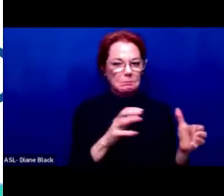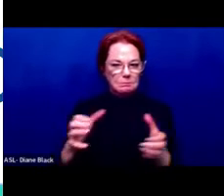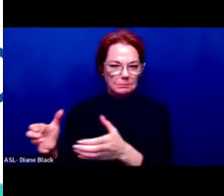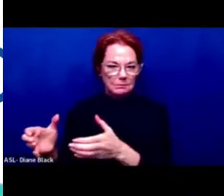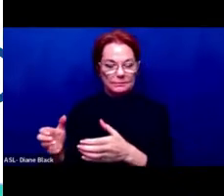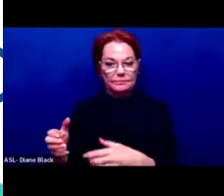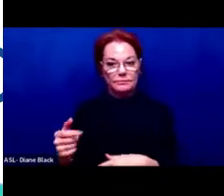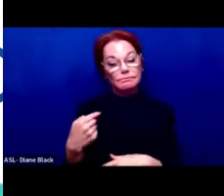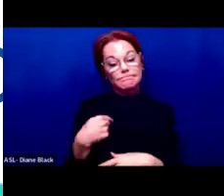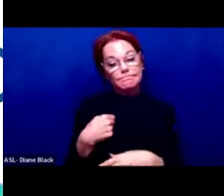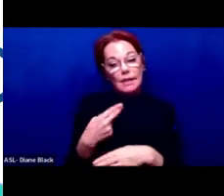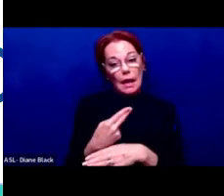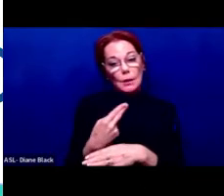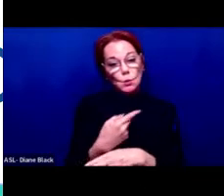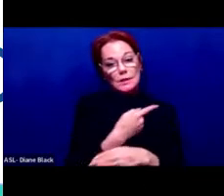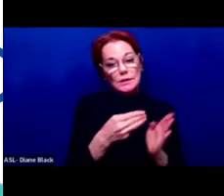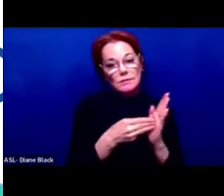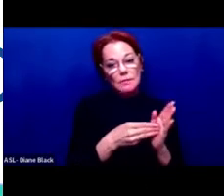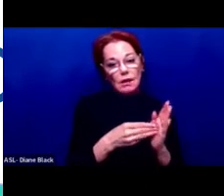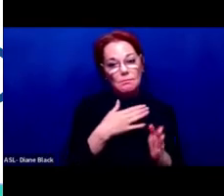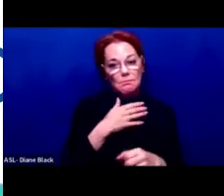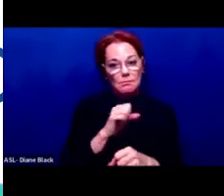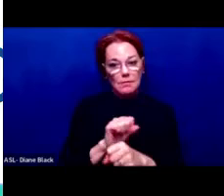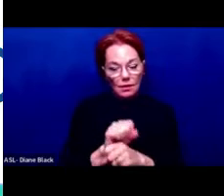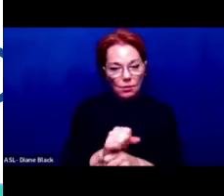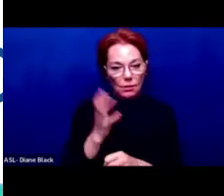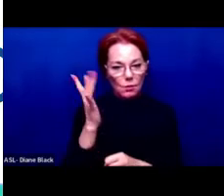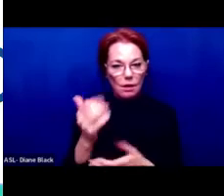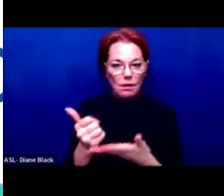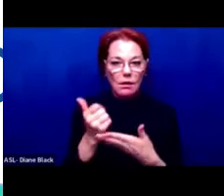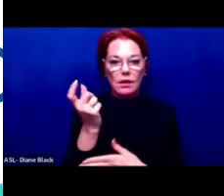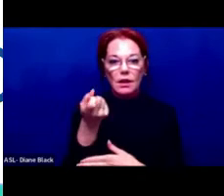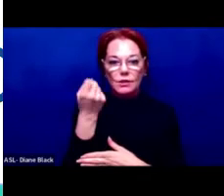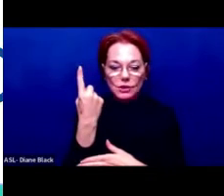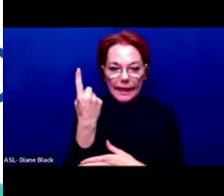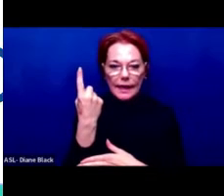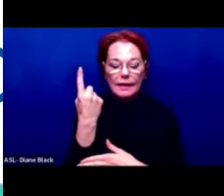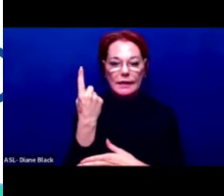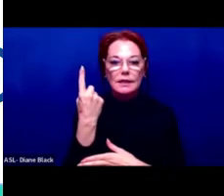it in my work to really understand as I begin to began